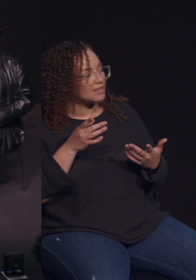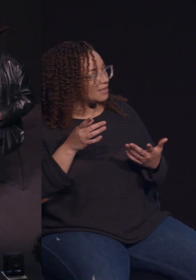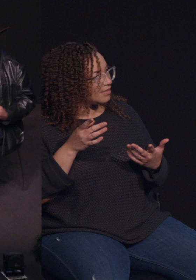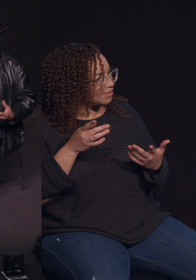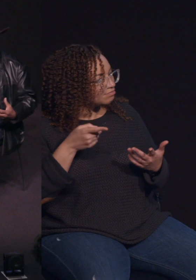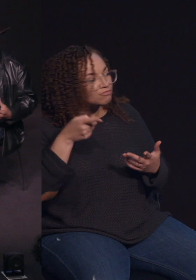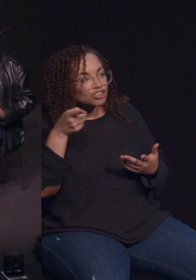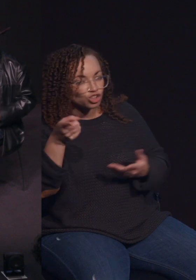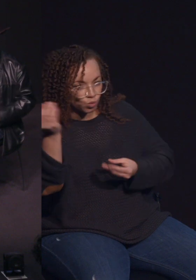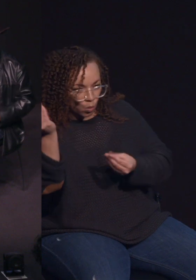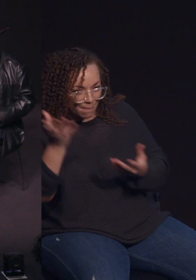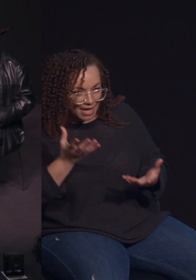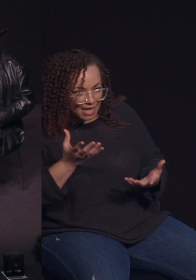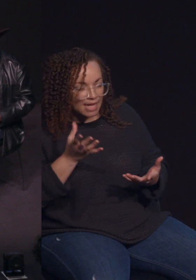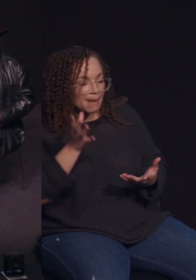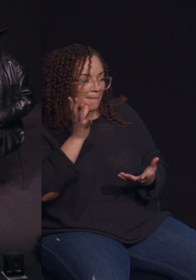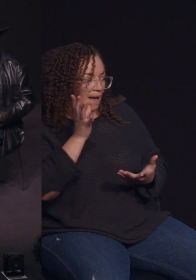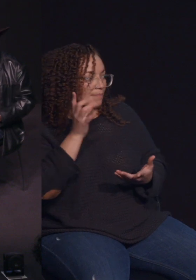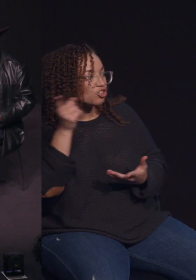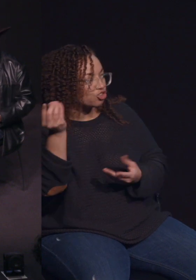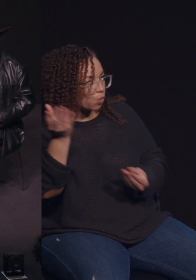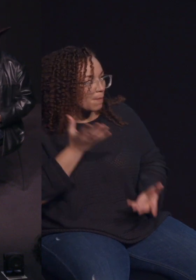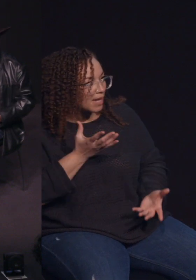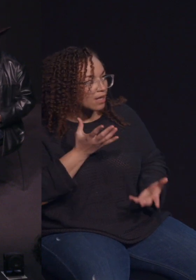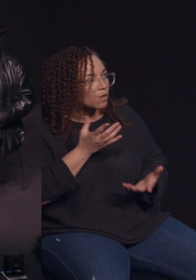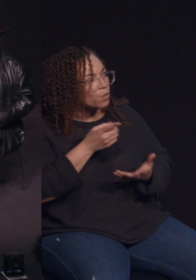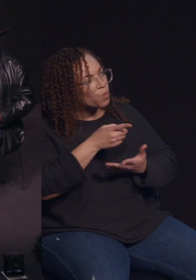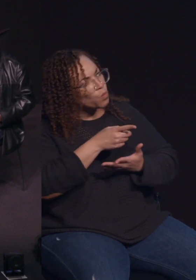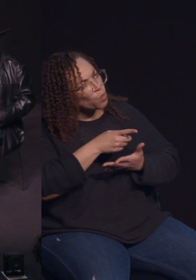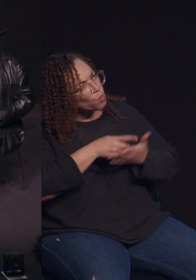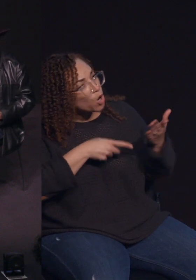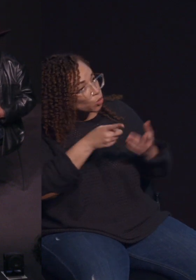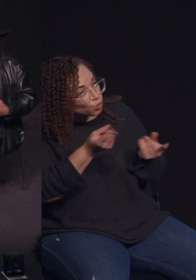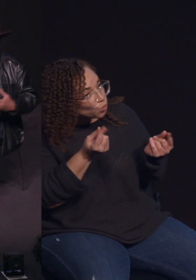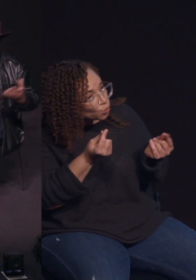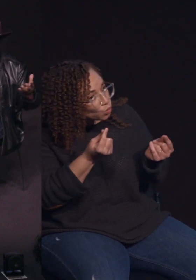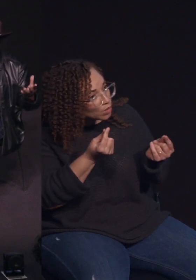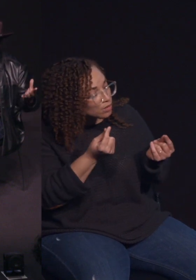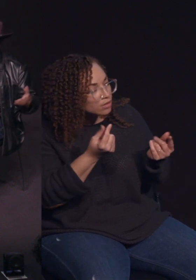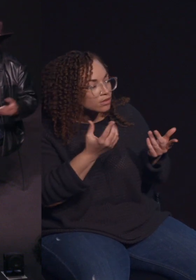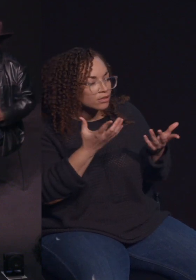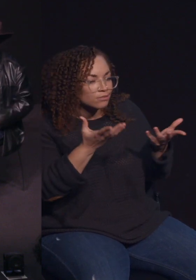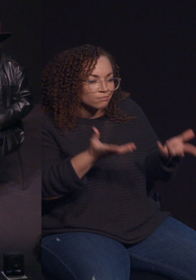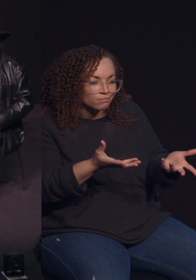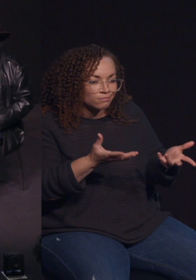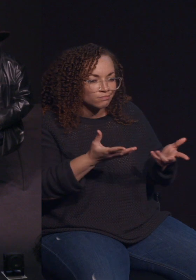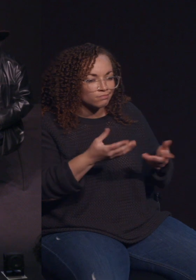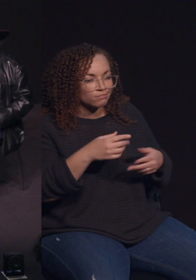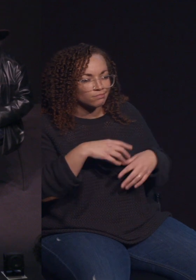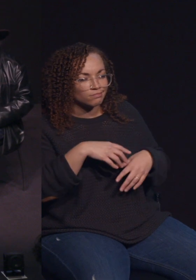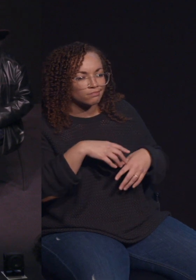What you do, you know, they imitate you." So that kind of, you know, shut me up but I still